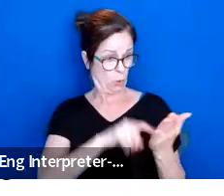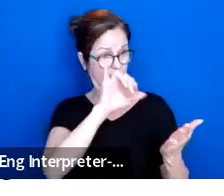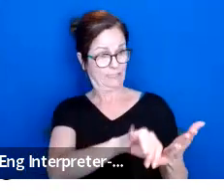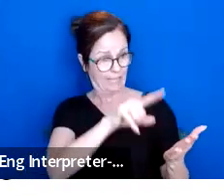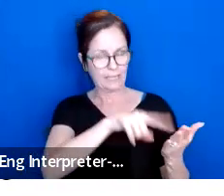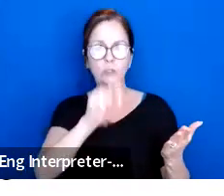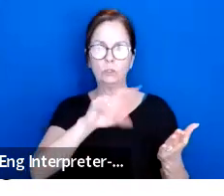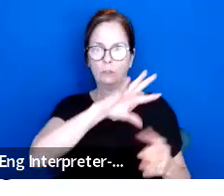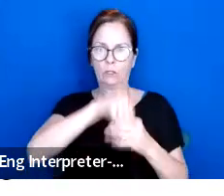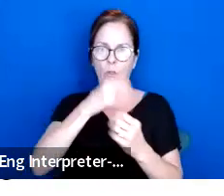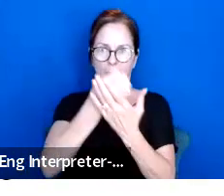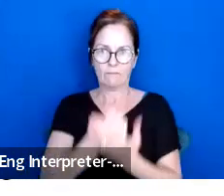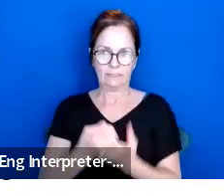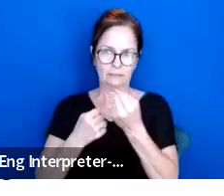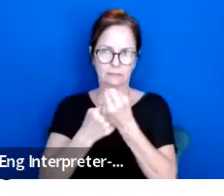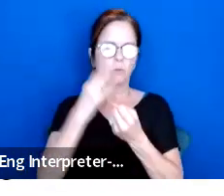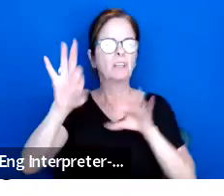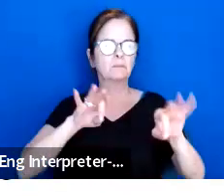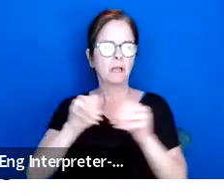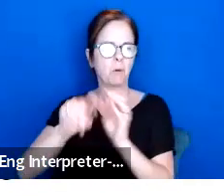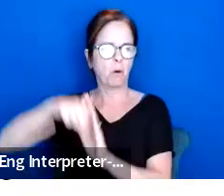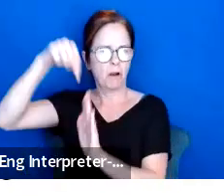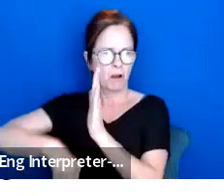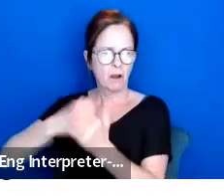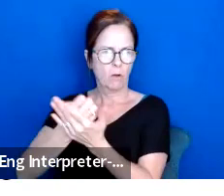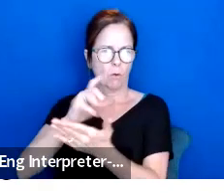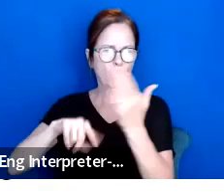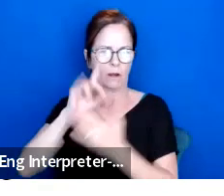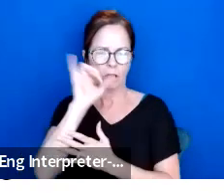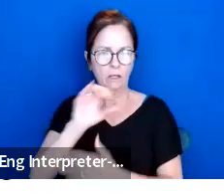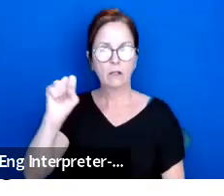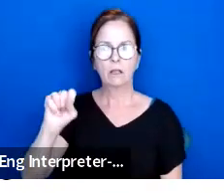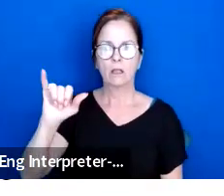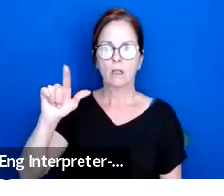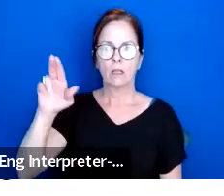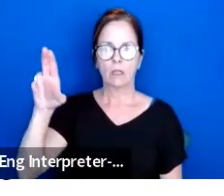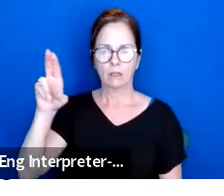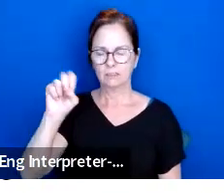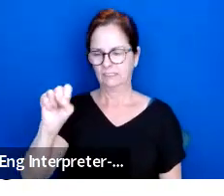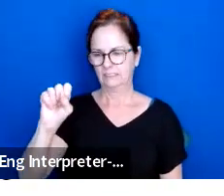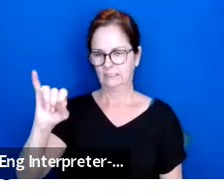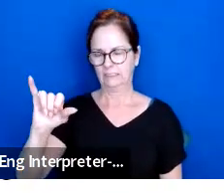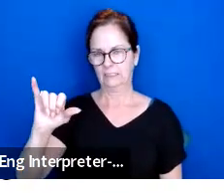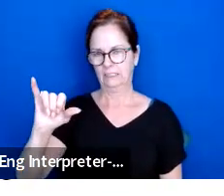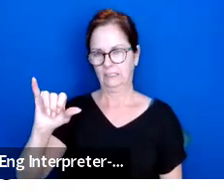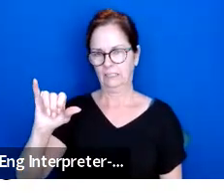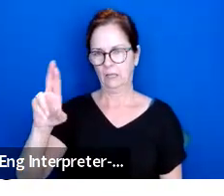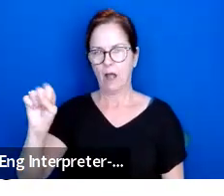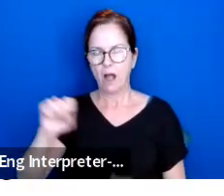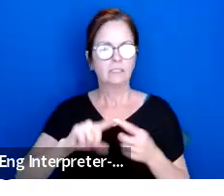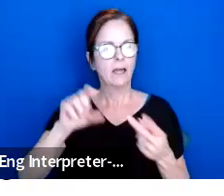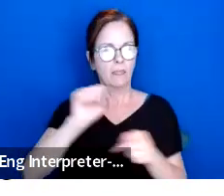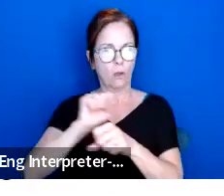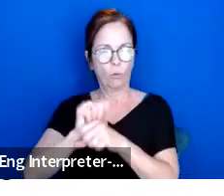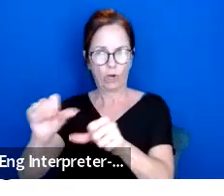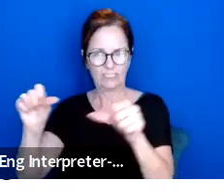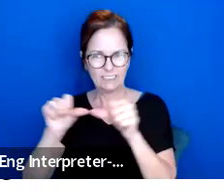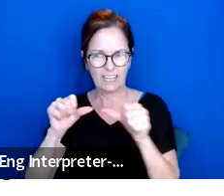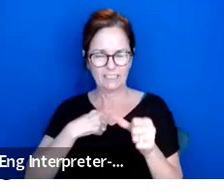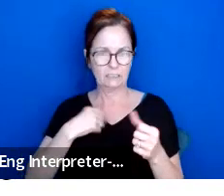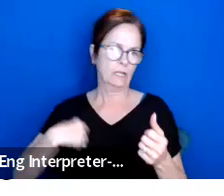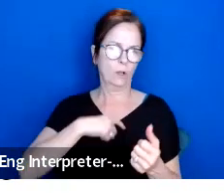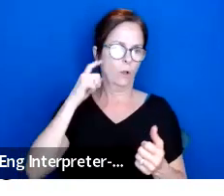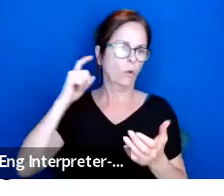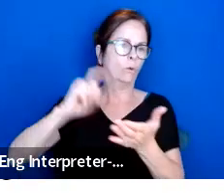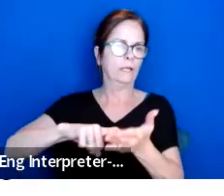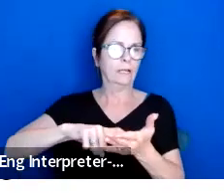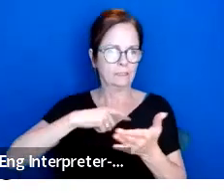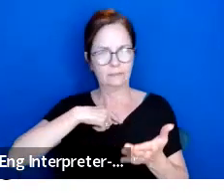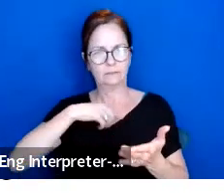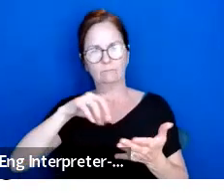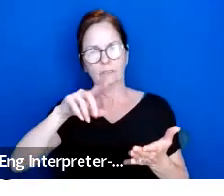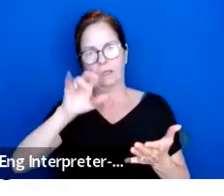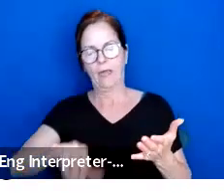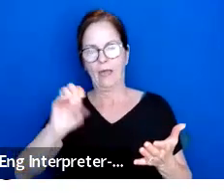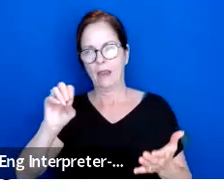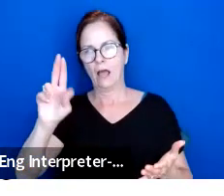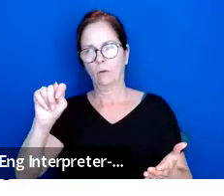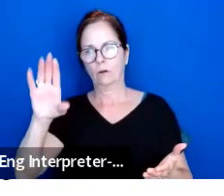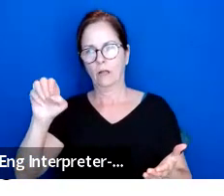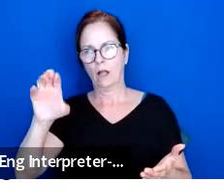That in reviewing the syllabi and in the workstation review we've noticed that hypotheticalically, student learning outcome 2 is not being taught.